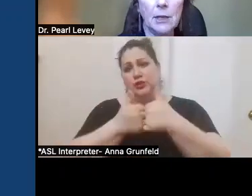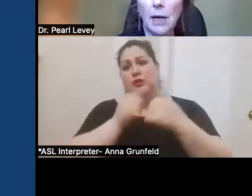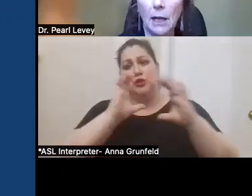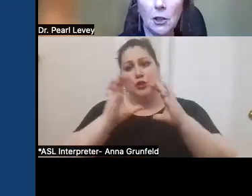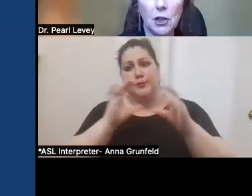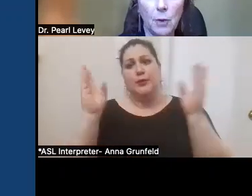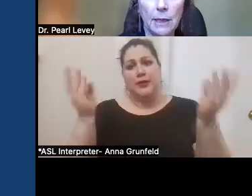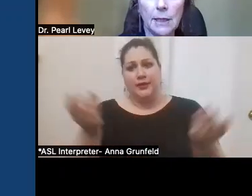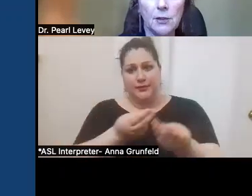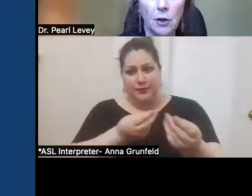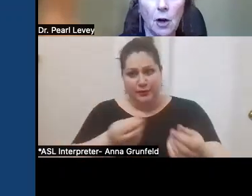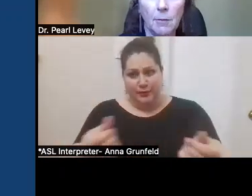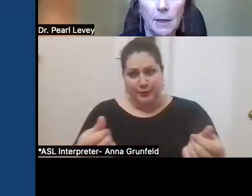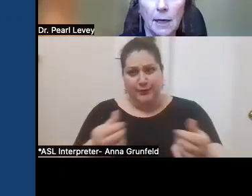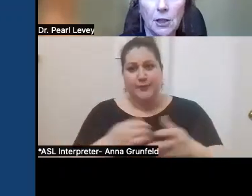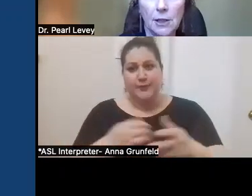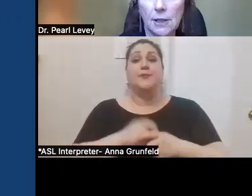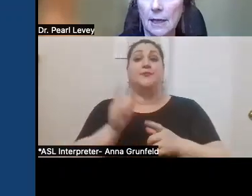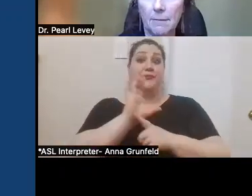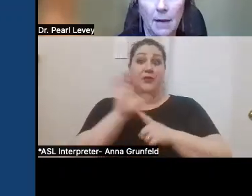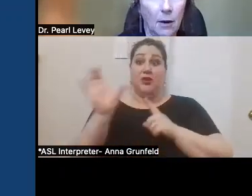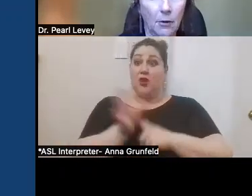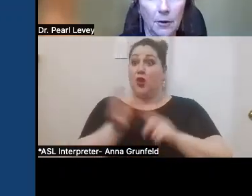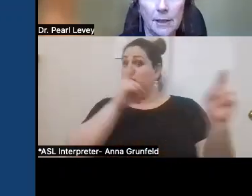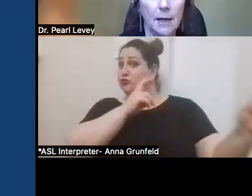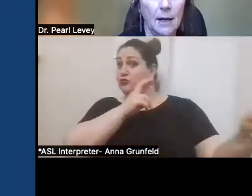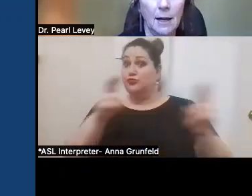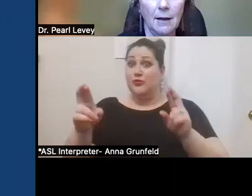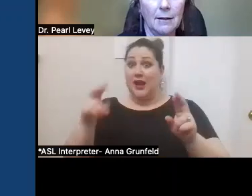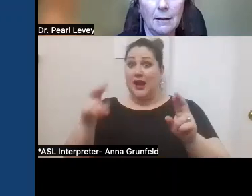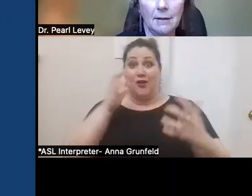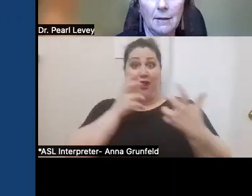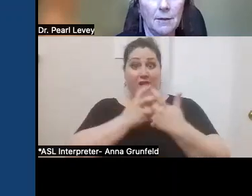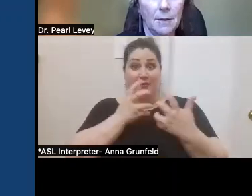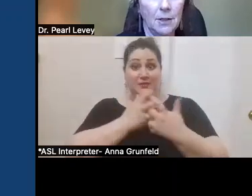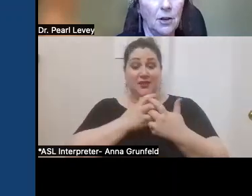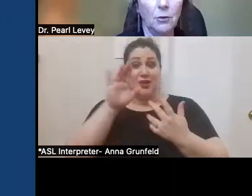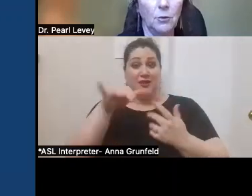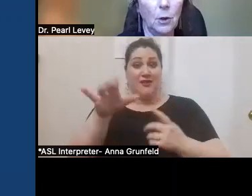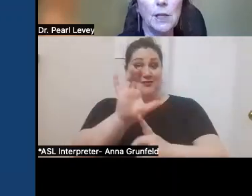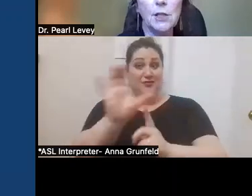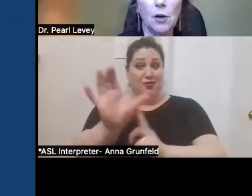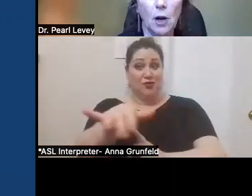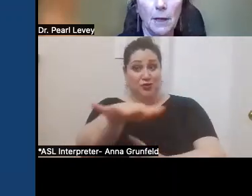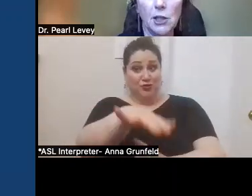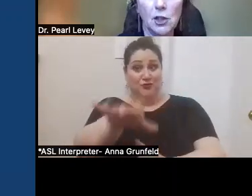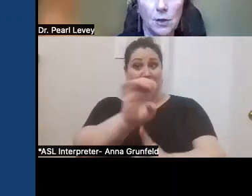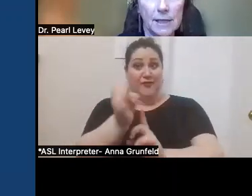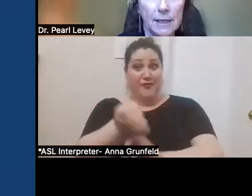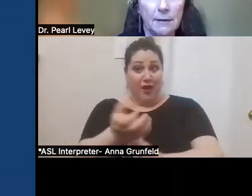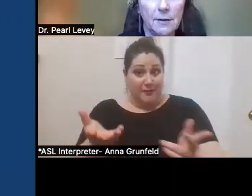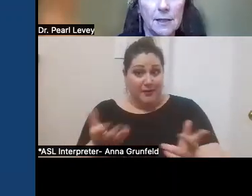Is there a culture readiness for accommodations? How are these requests for accommodations received?